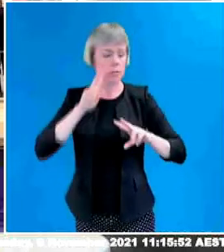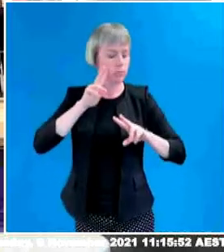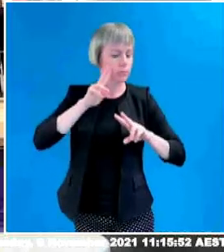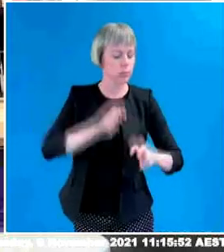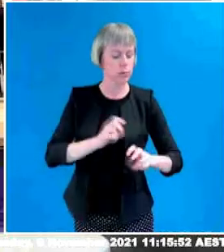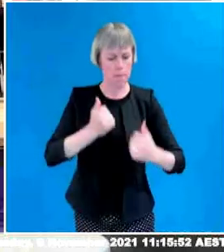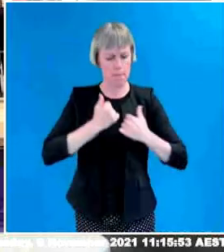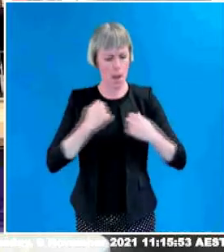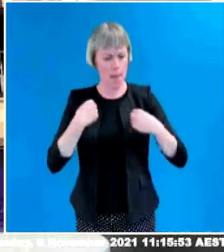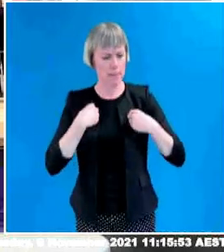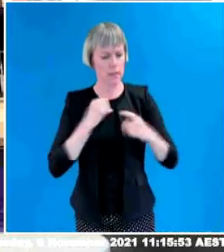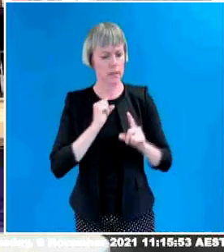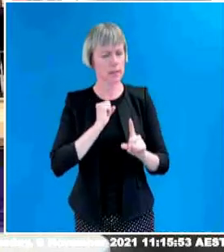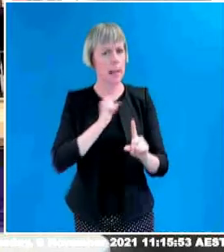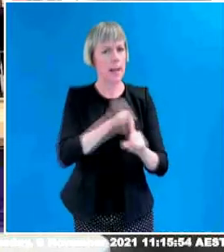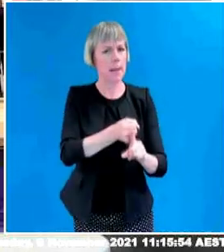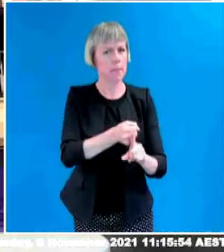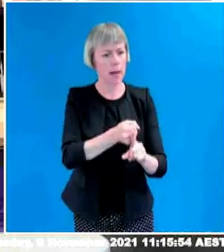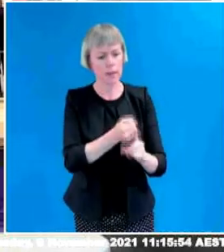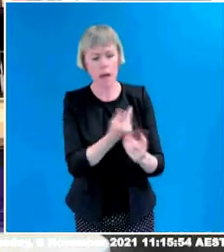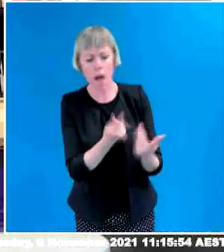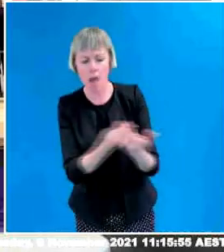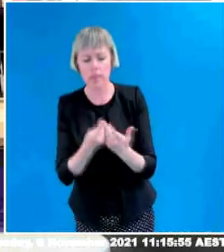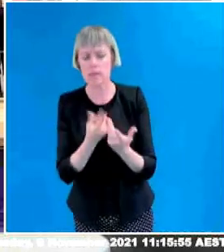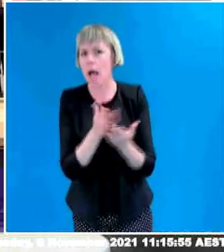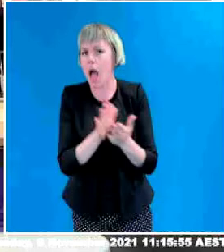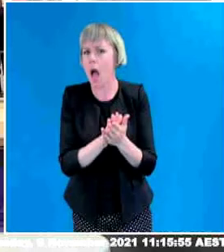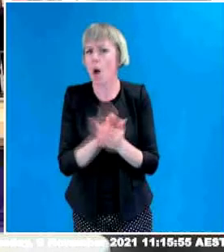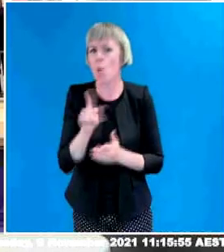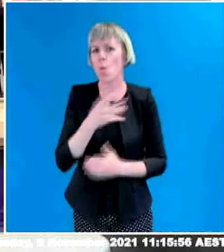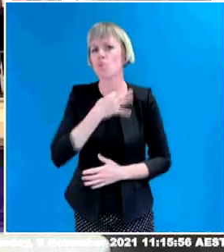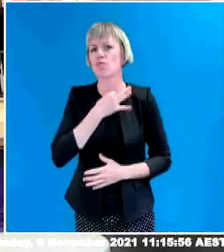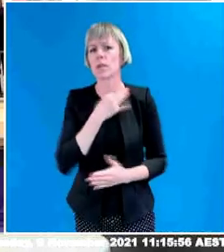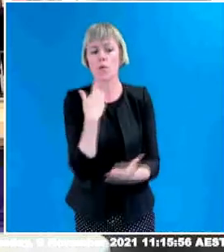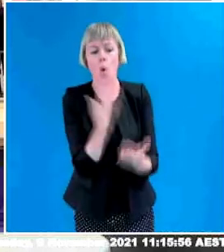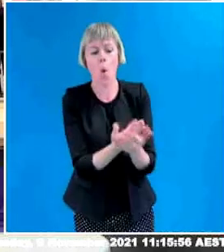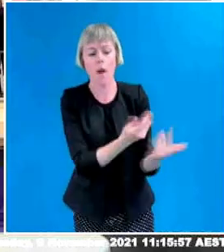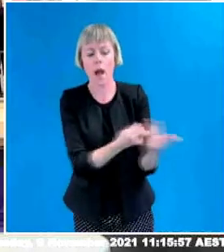poses to others, as opposed to an inward-looking focus.